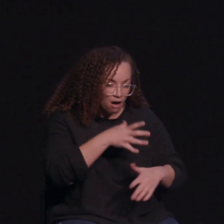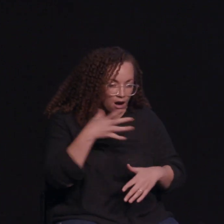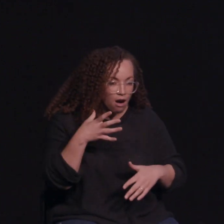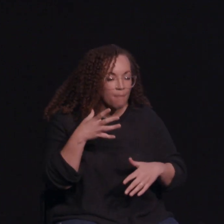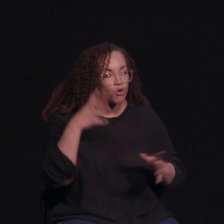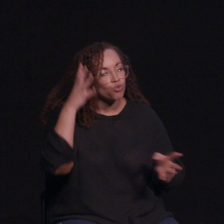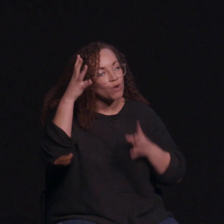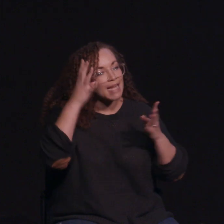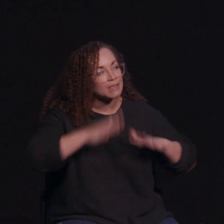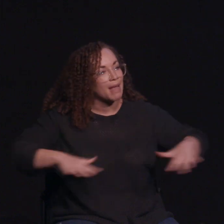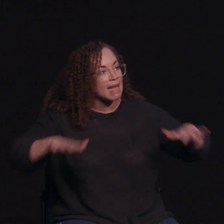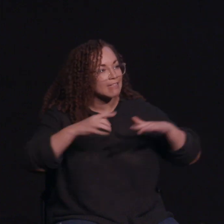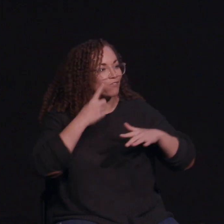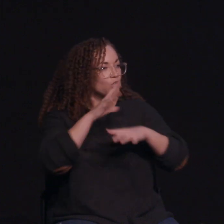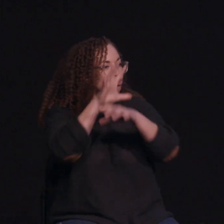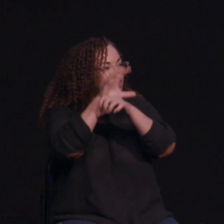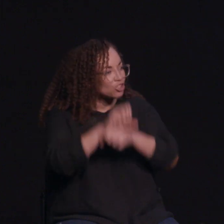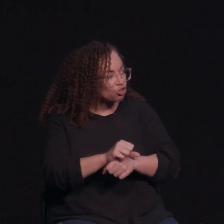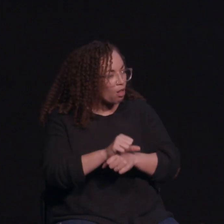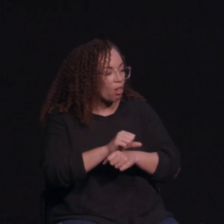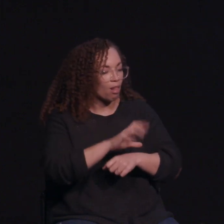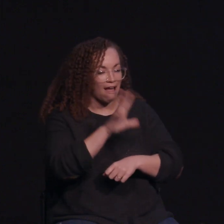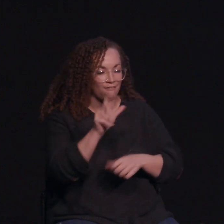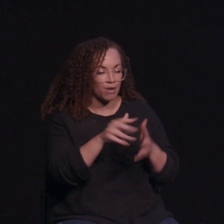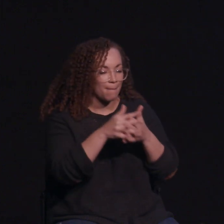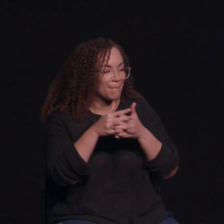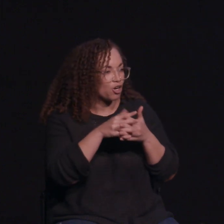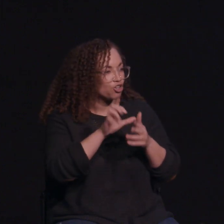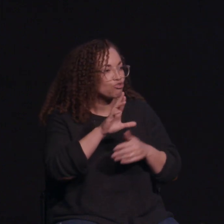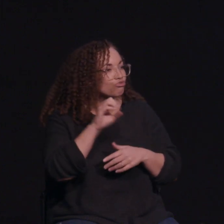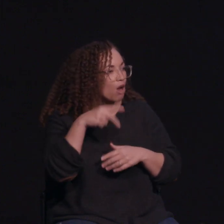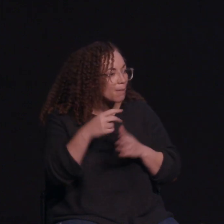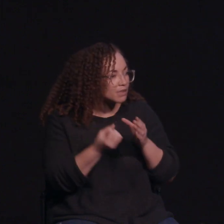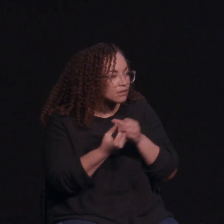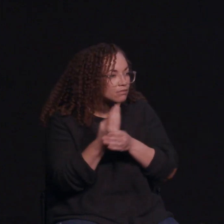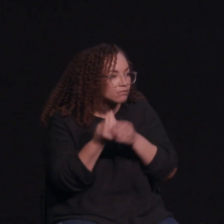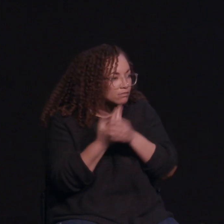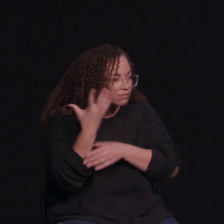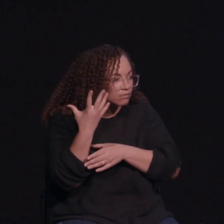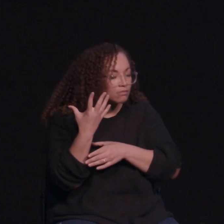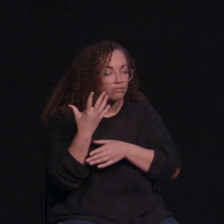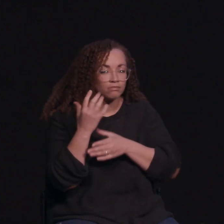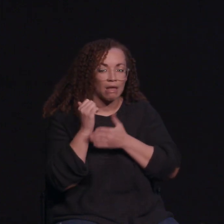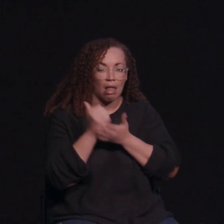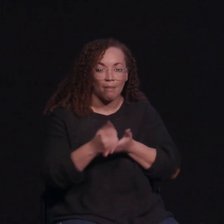African American crops. The organization also empowers youth to learn about farming.